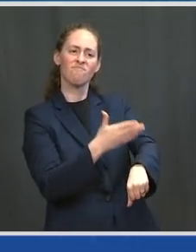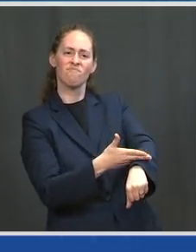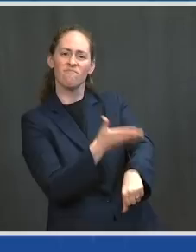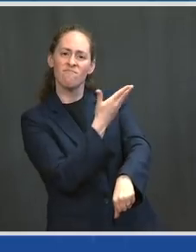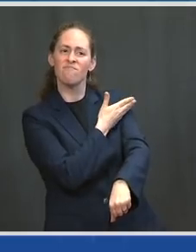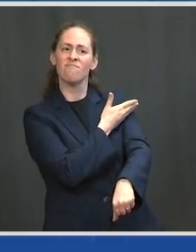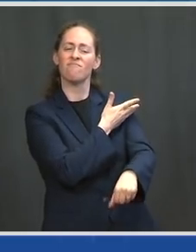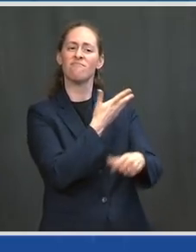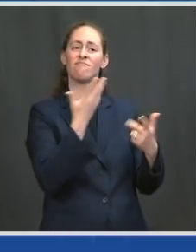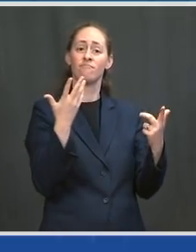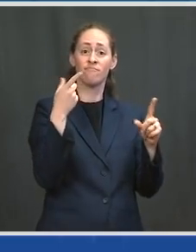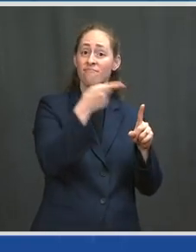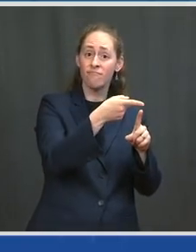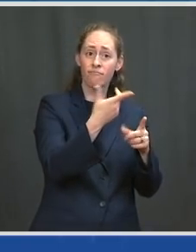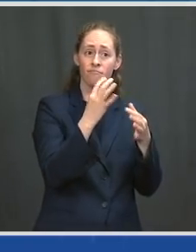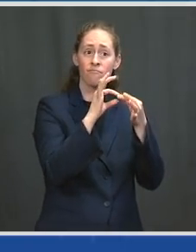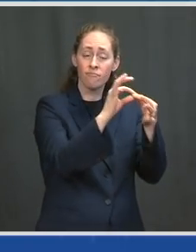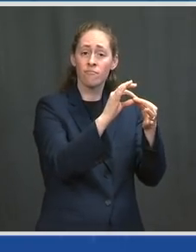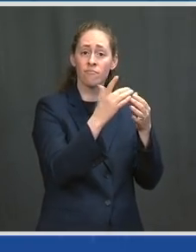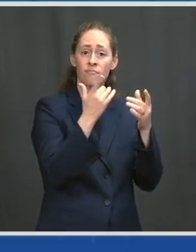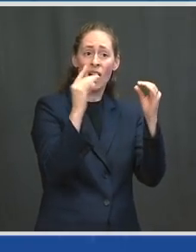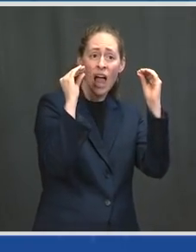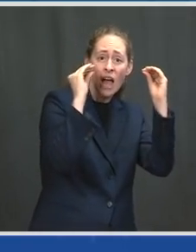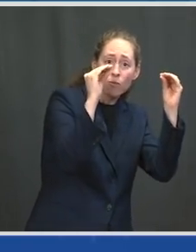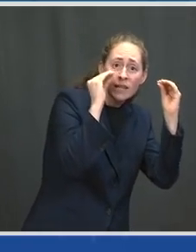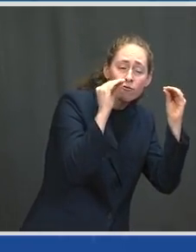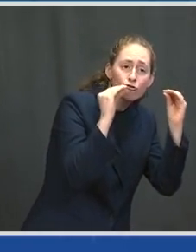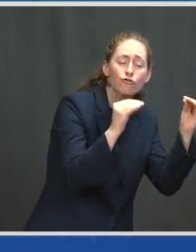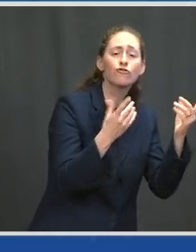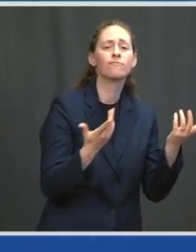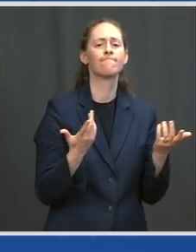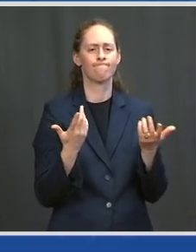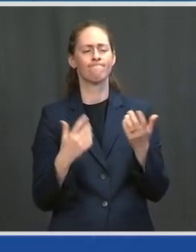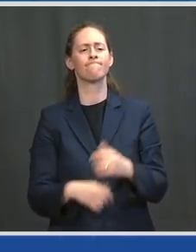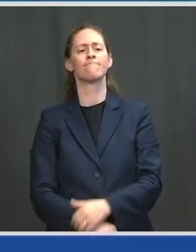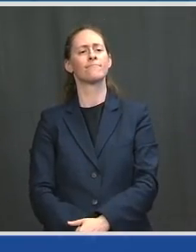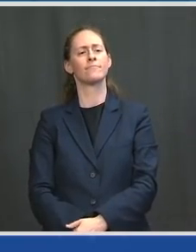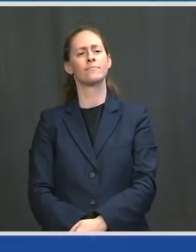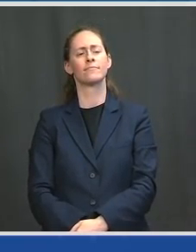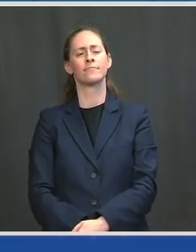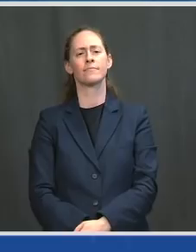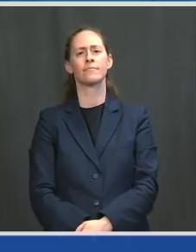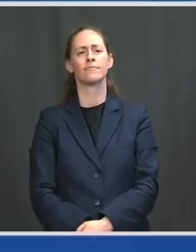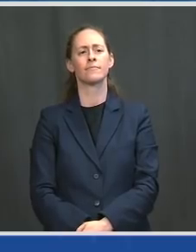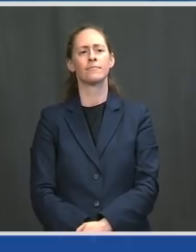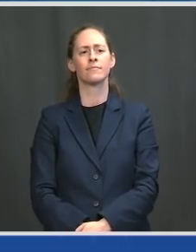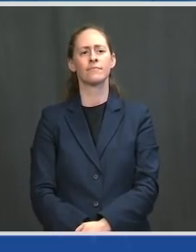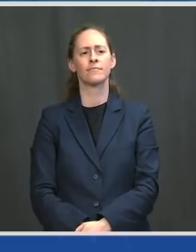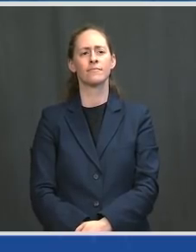as it relates to being able to train and graduate